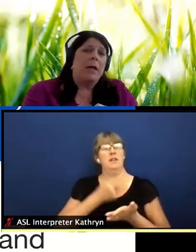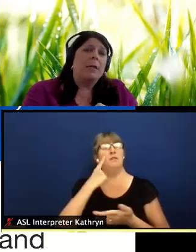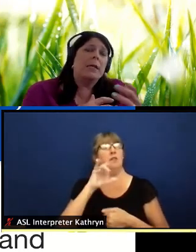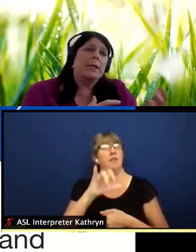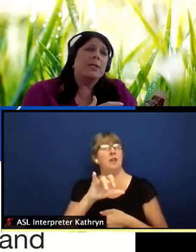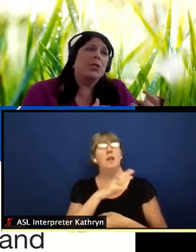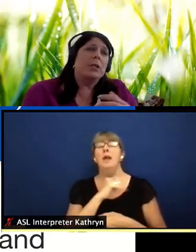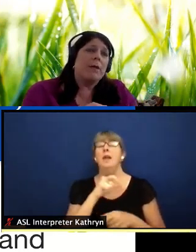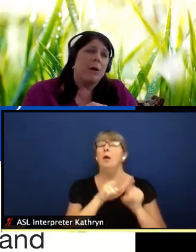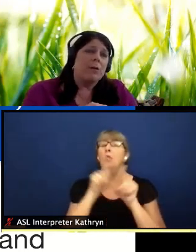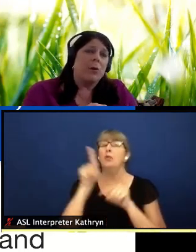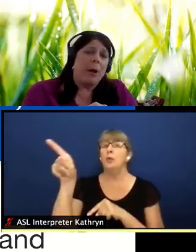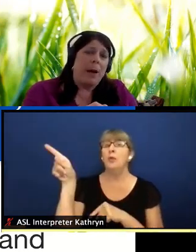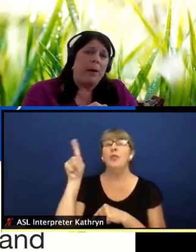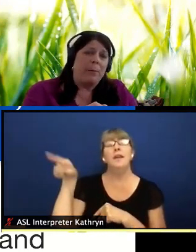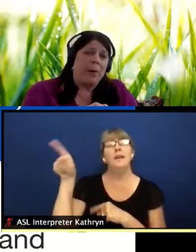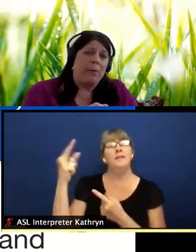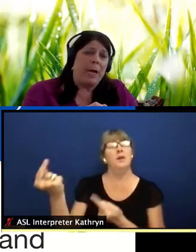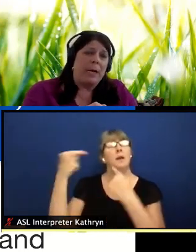And then in addition they've also come out and provided